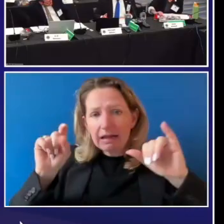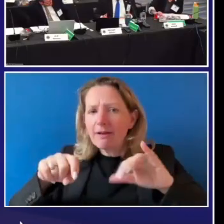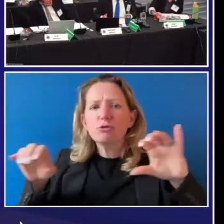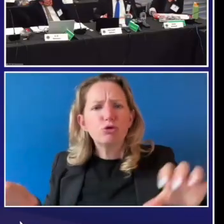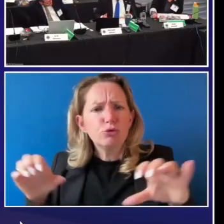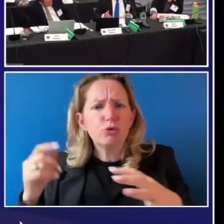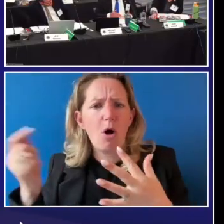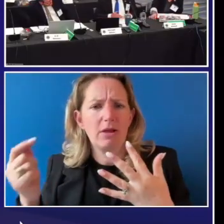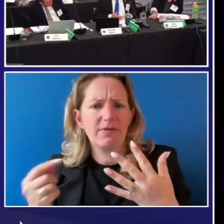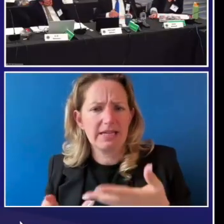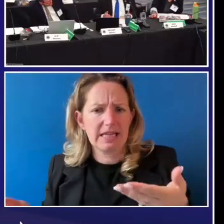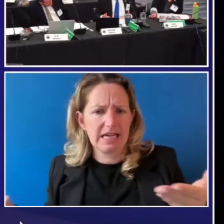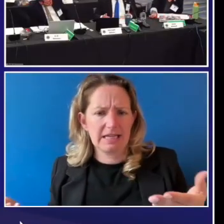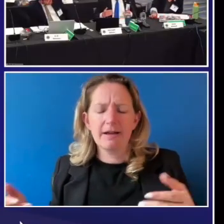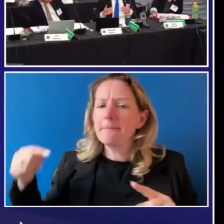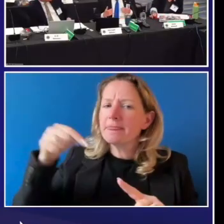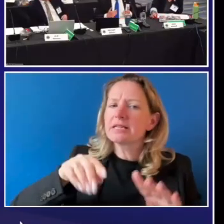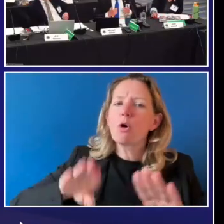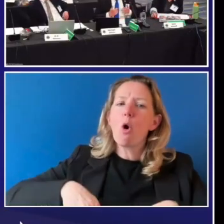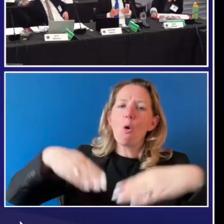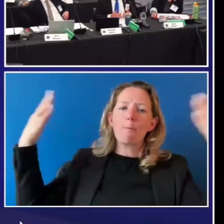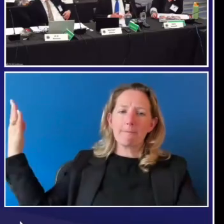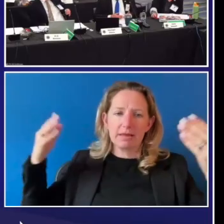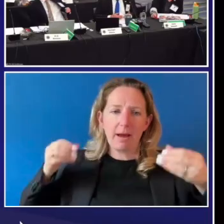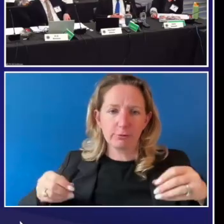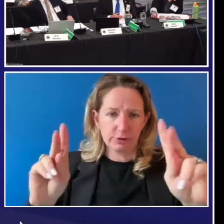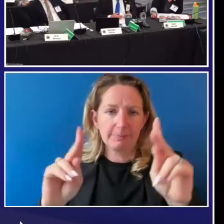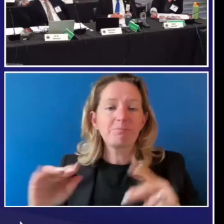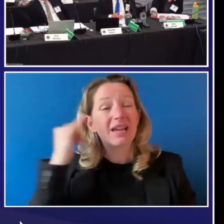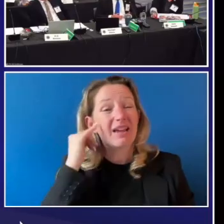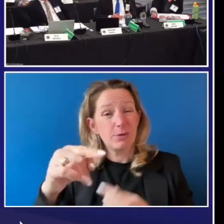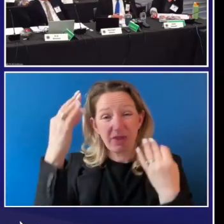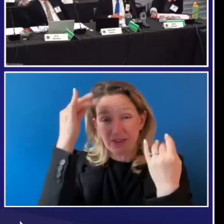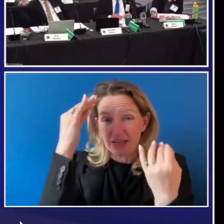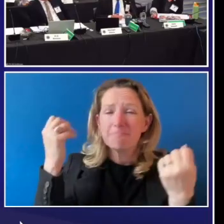This opens the door. If you think about the considerable investment of literally 1000000s